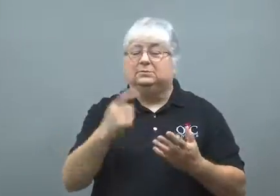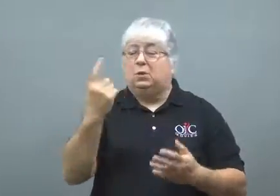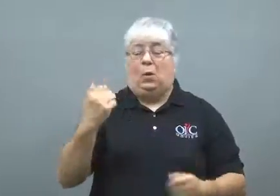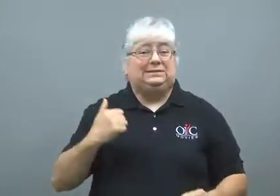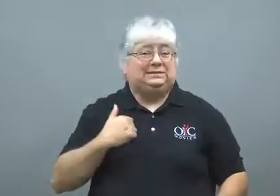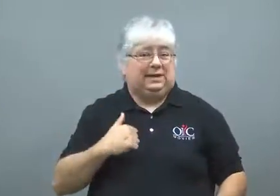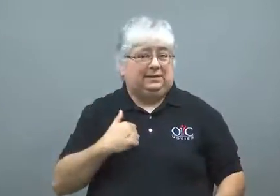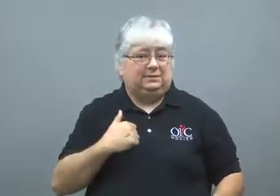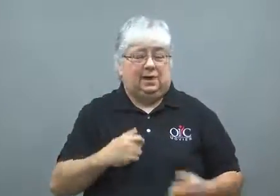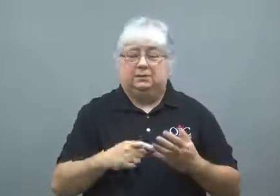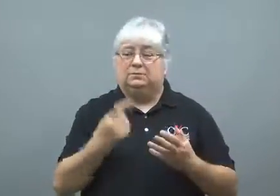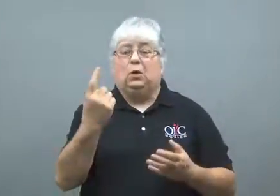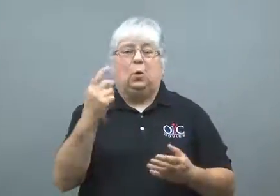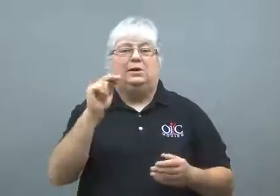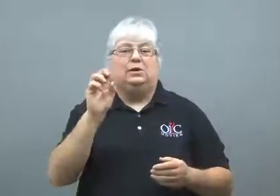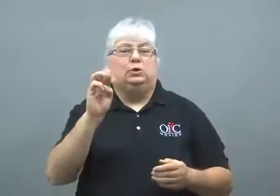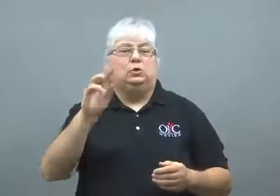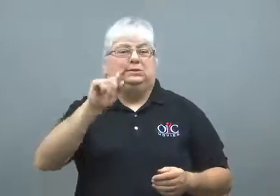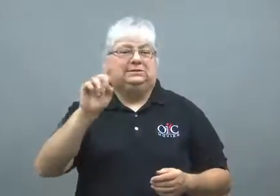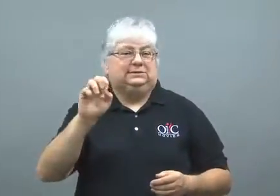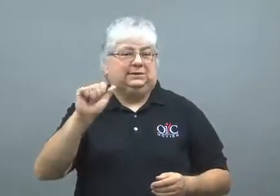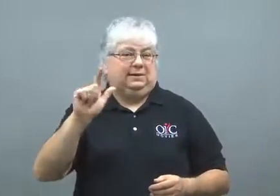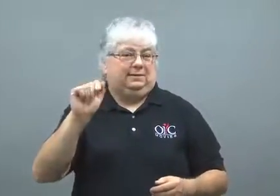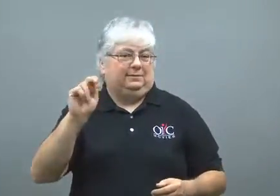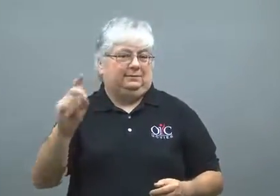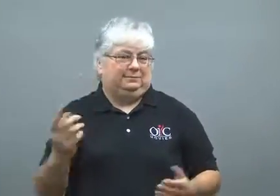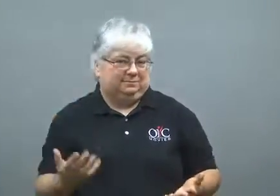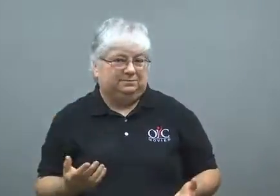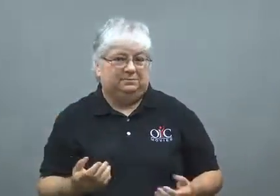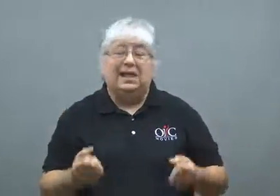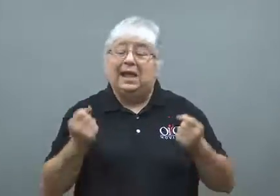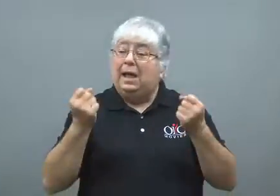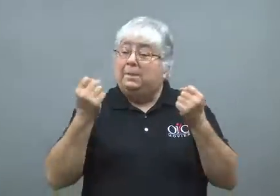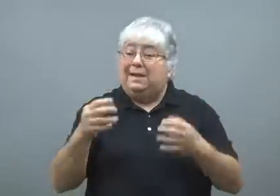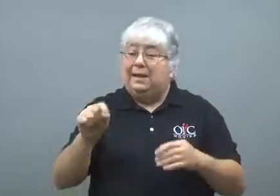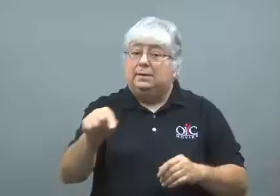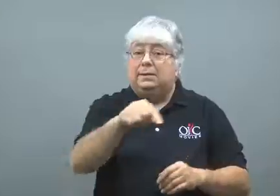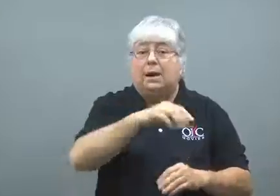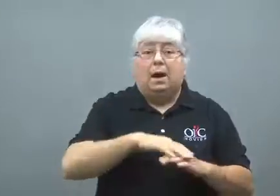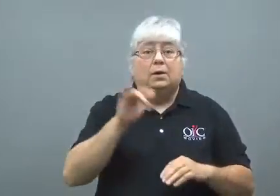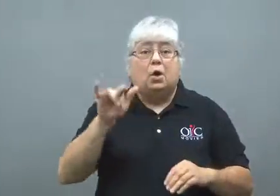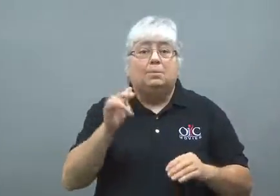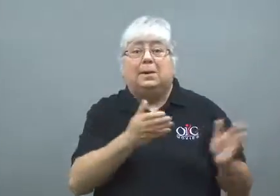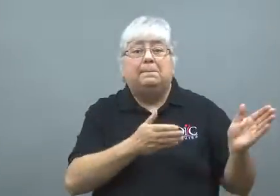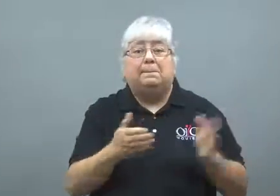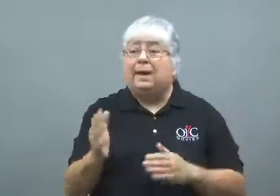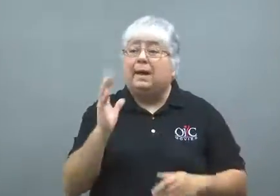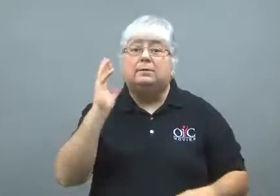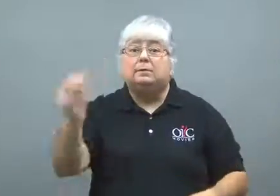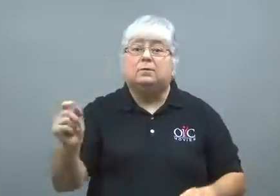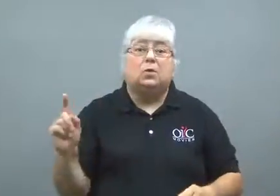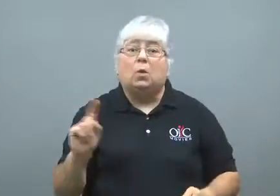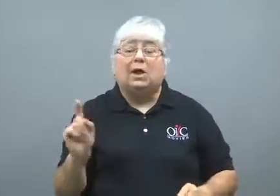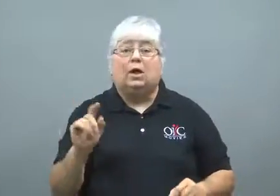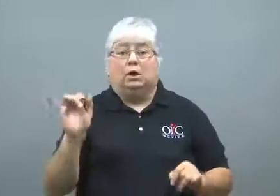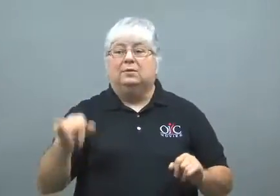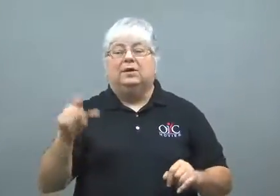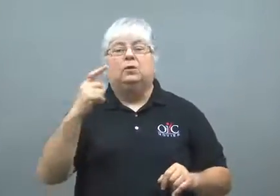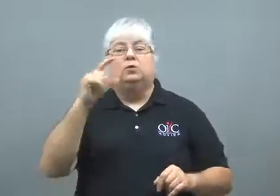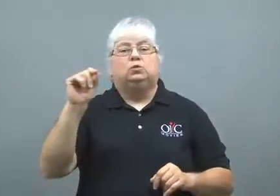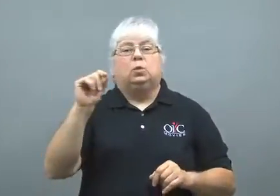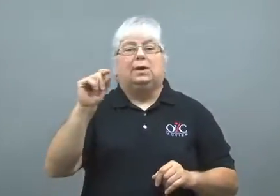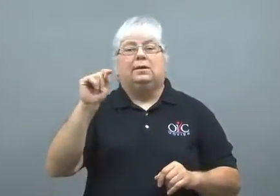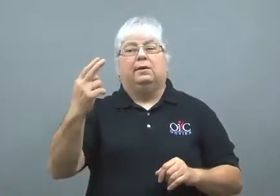one was from Canada, and one was from New Zealand.